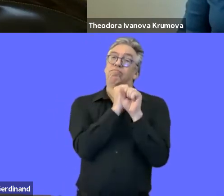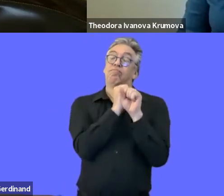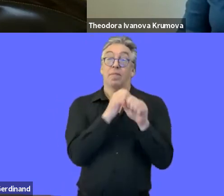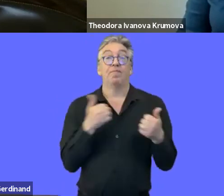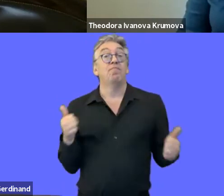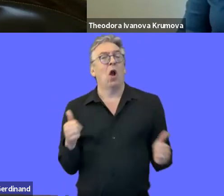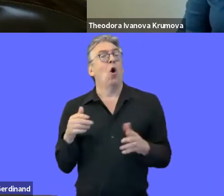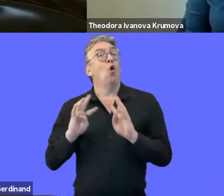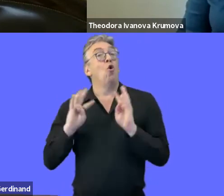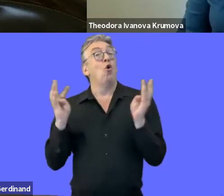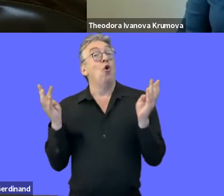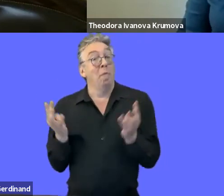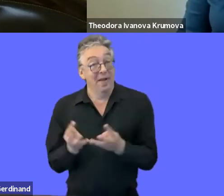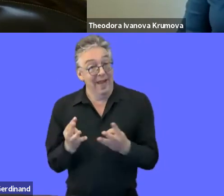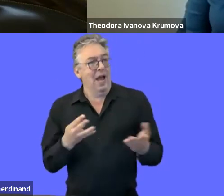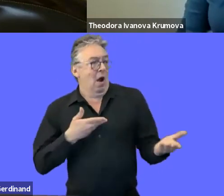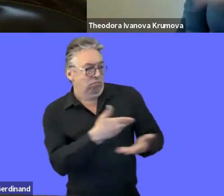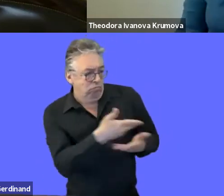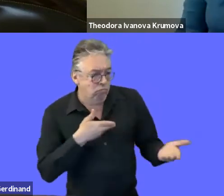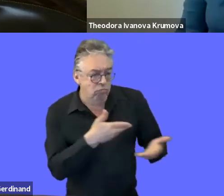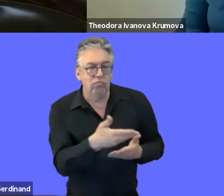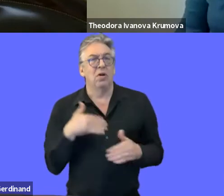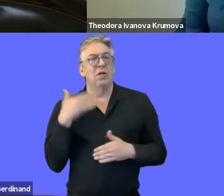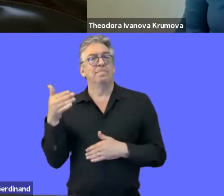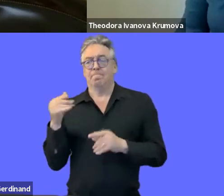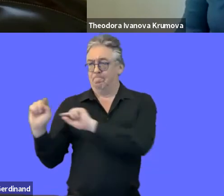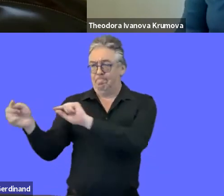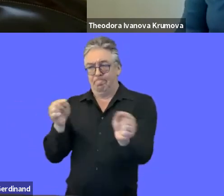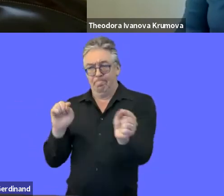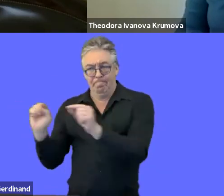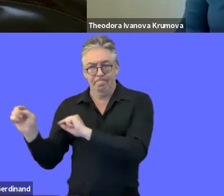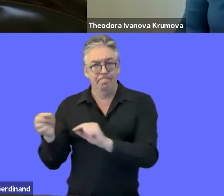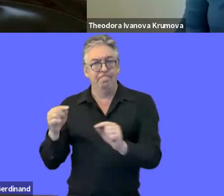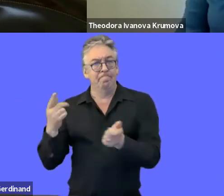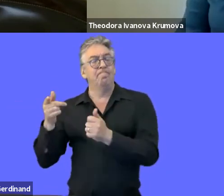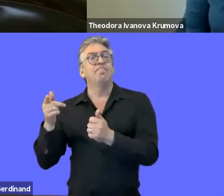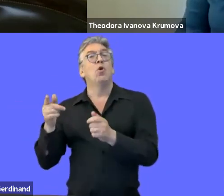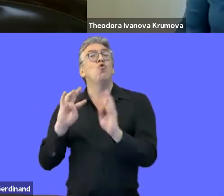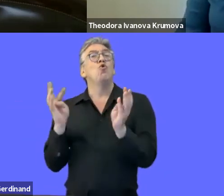their views of violations, these views and decisions will be public.